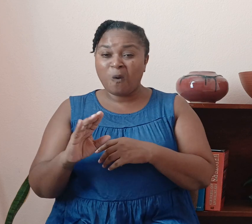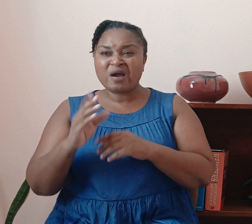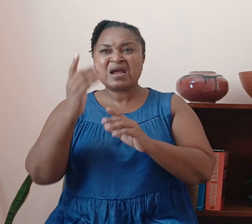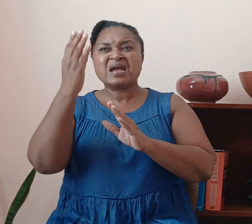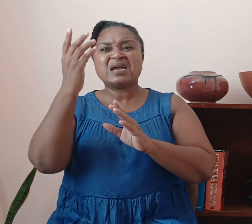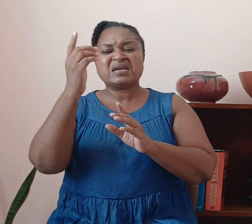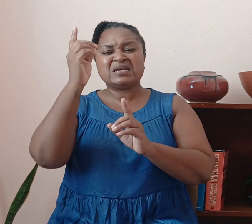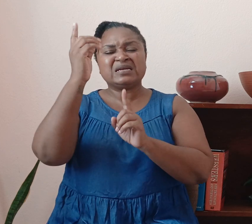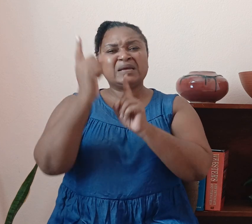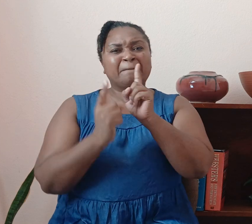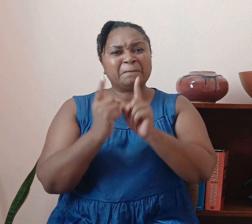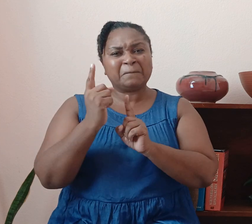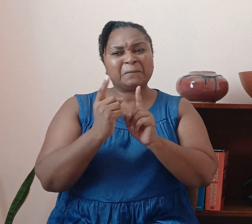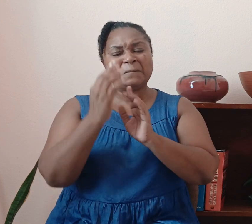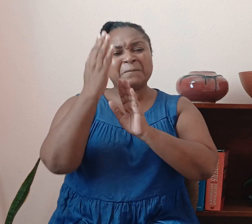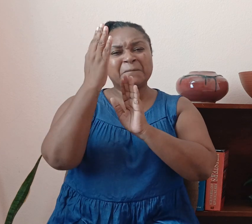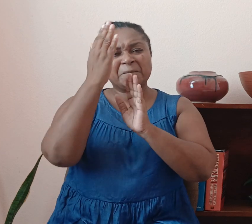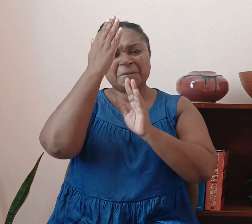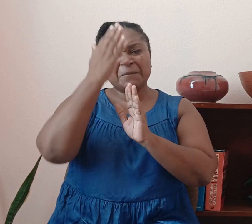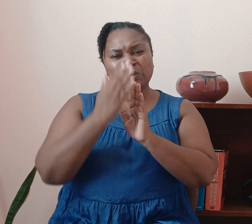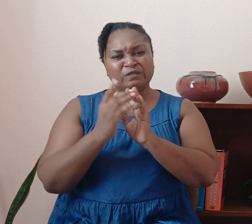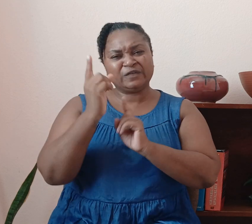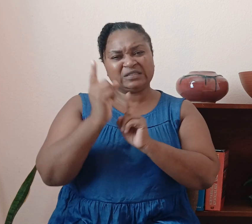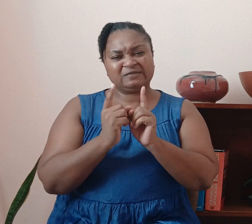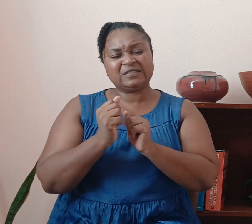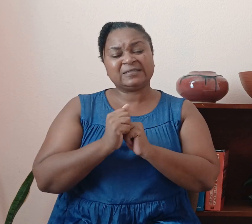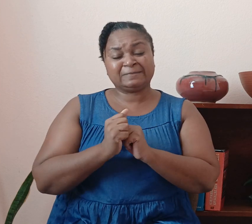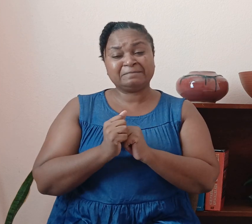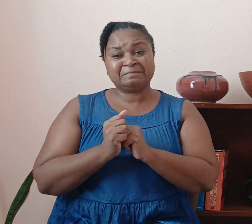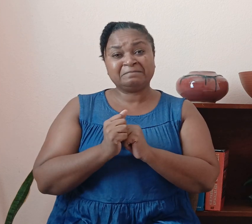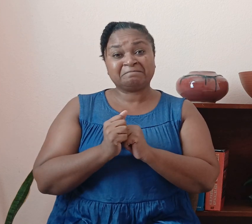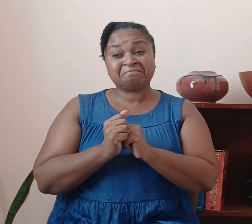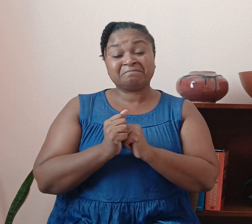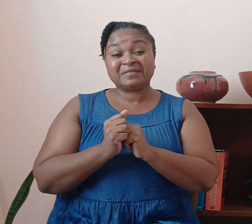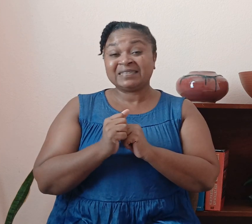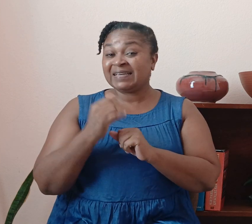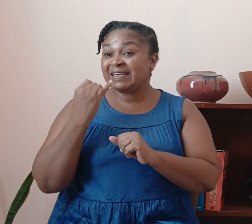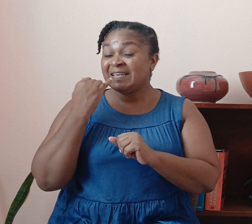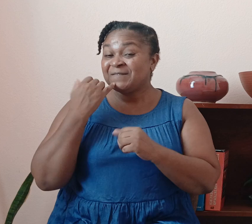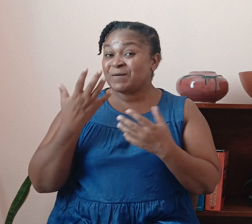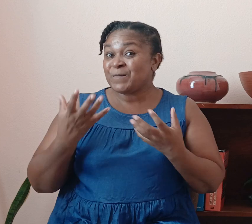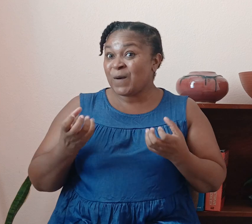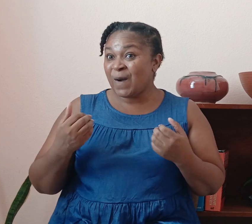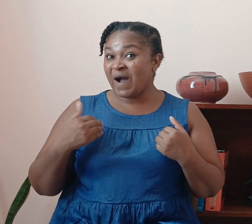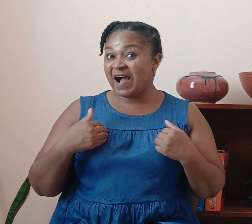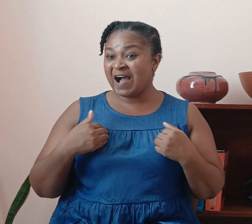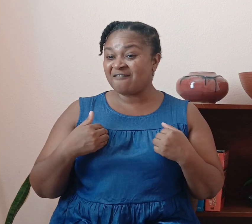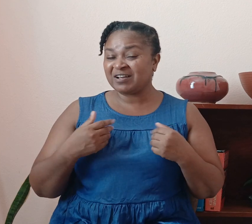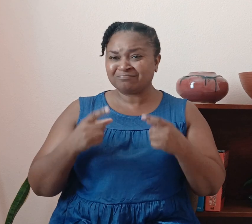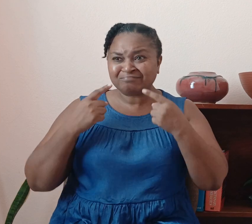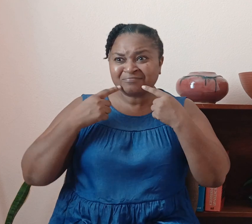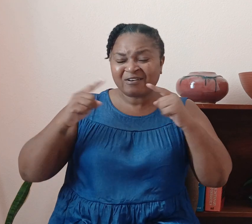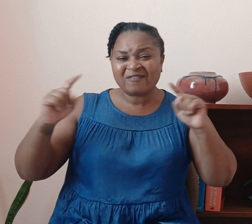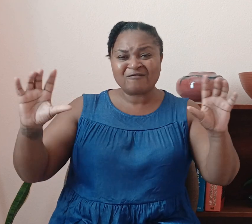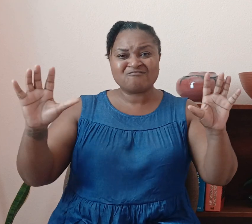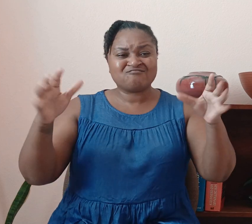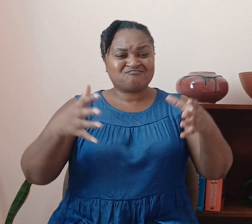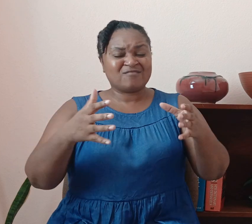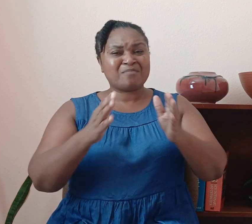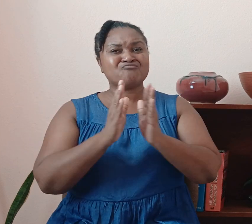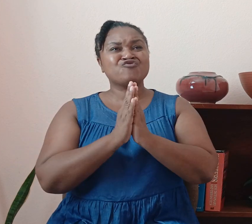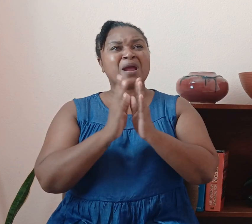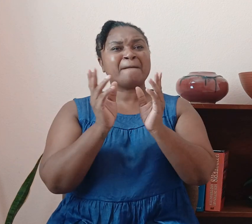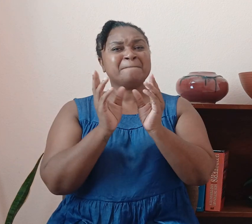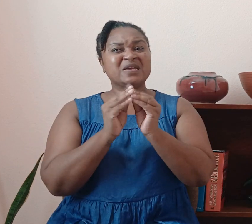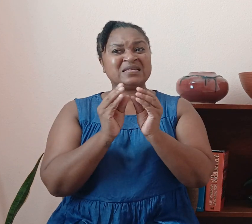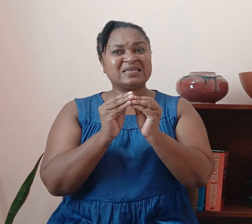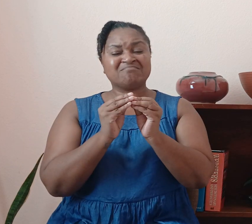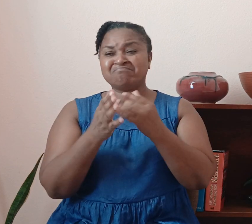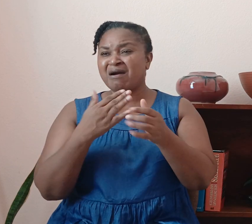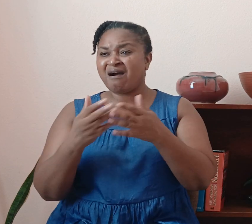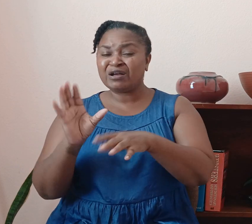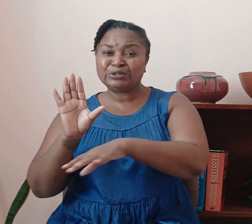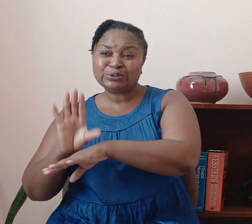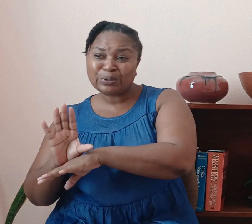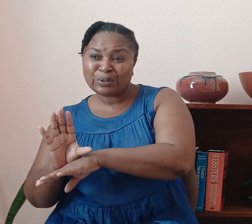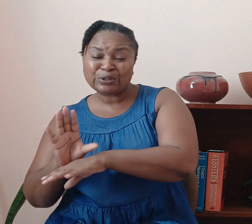To host a successful corporate prayer meeting, whether it is on site at your church, or online